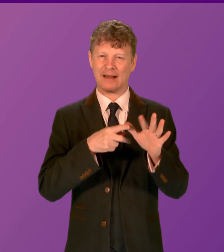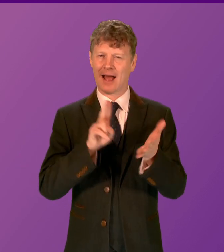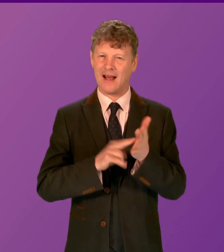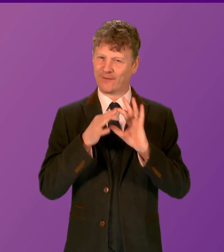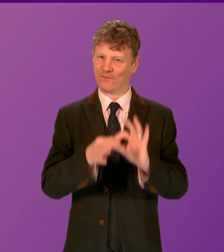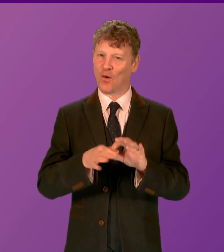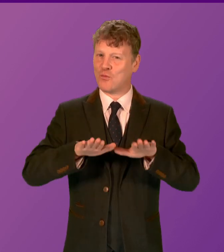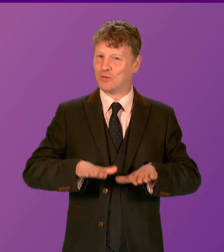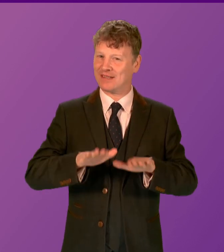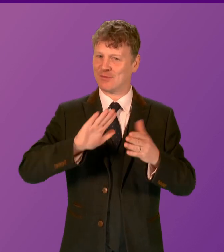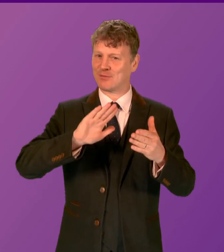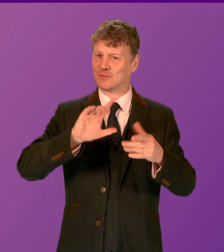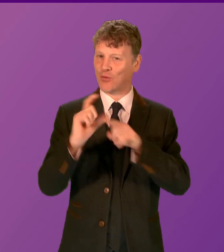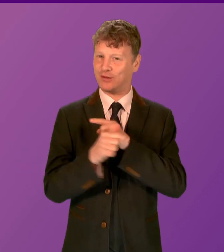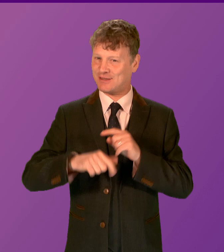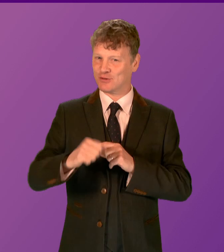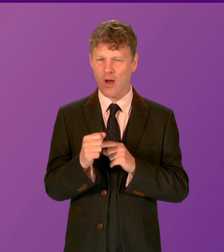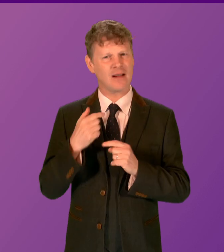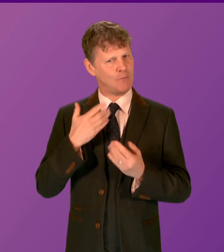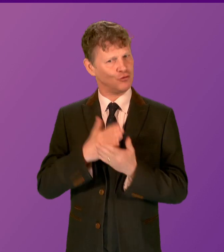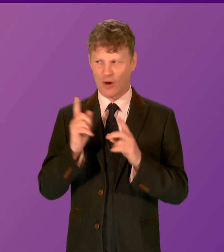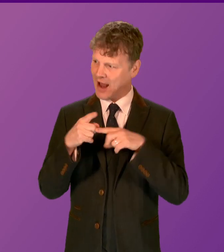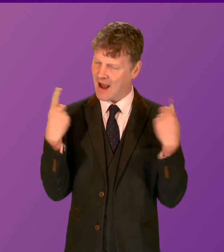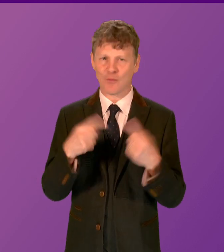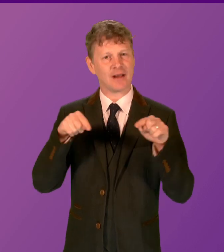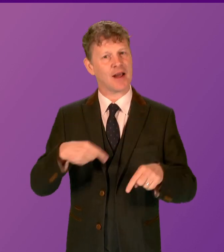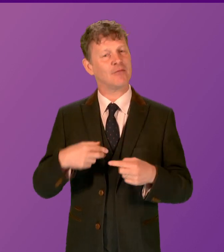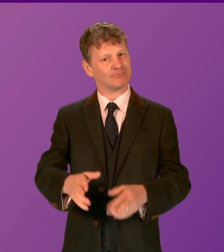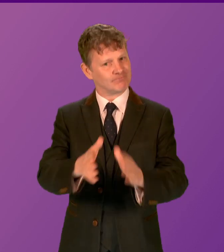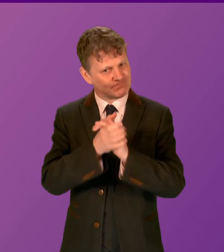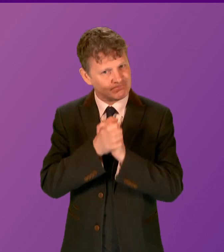I am sure that all members will join me in wishing everyone who is observing Ramadan